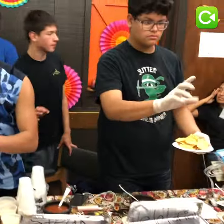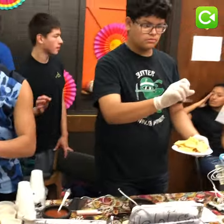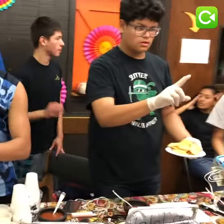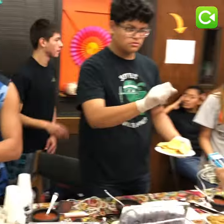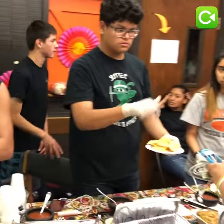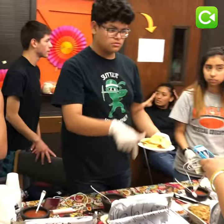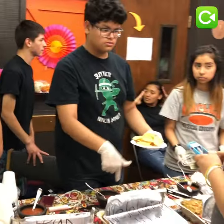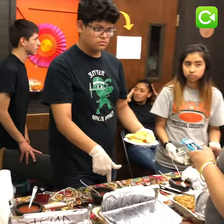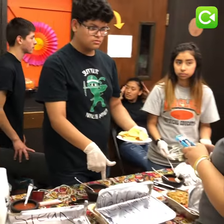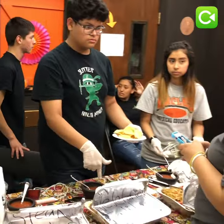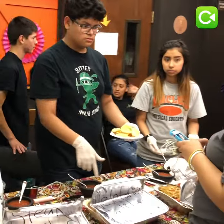Salsa?